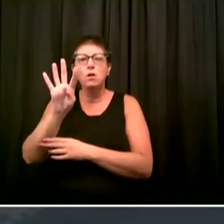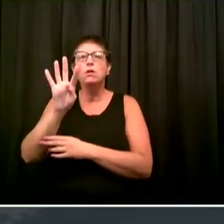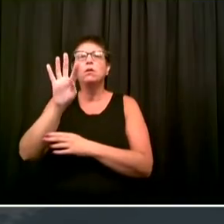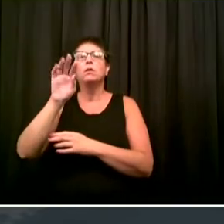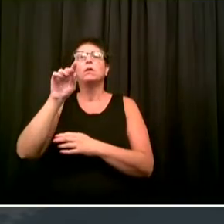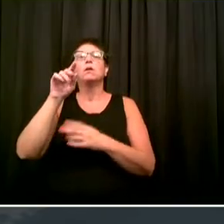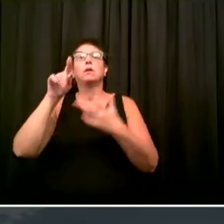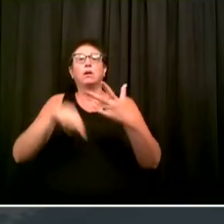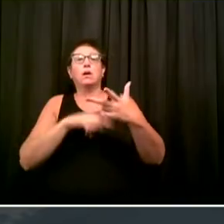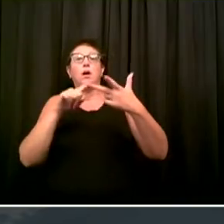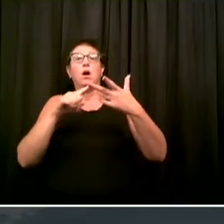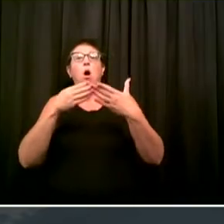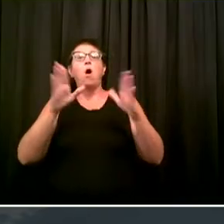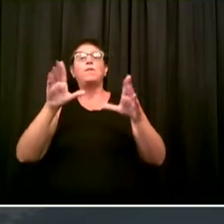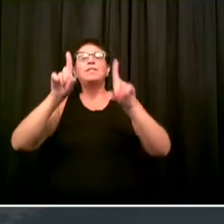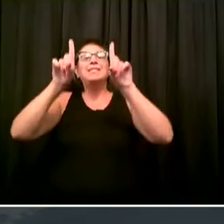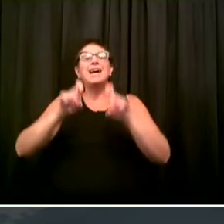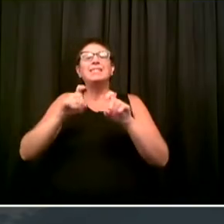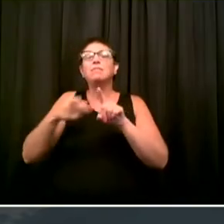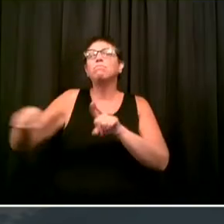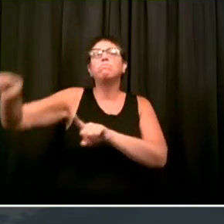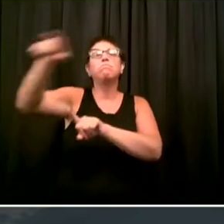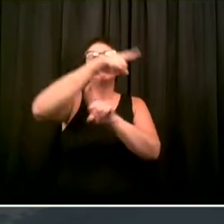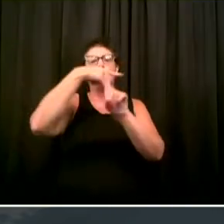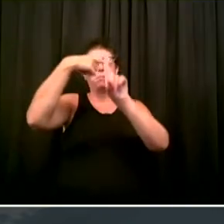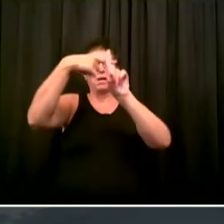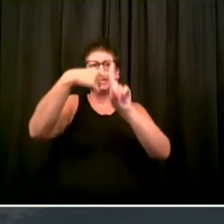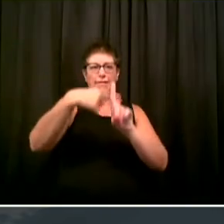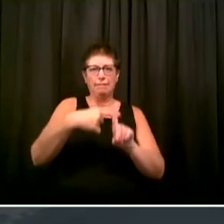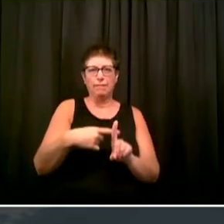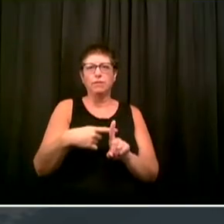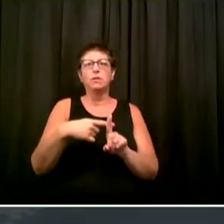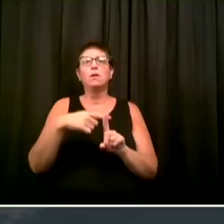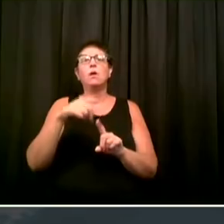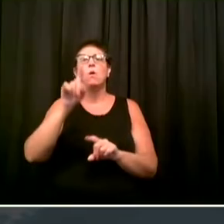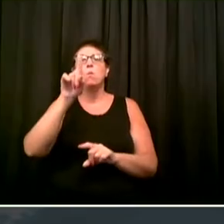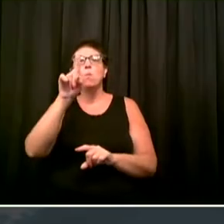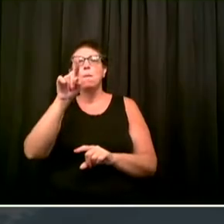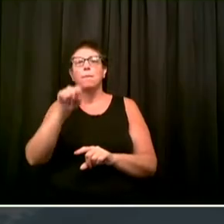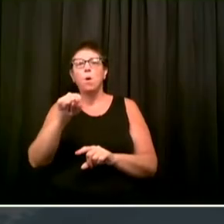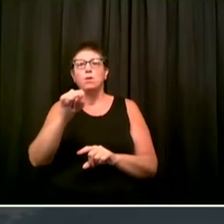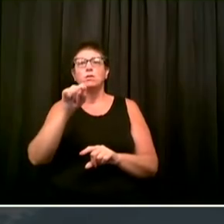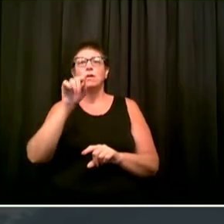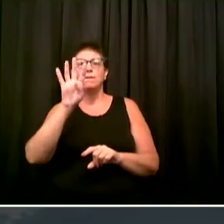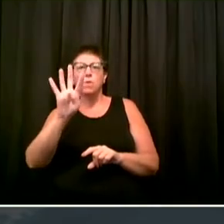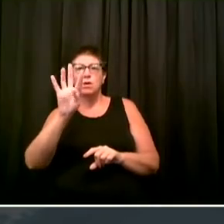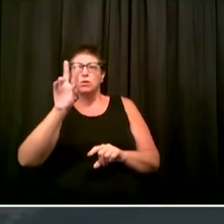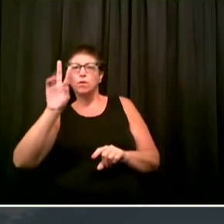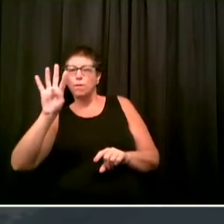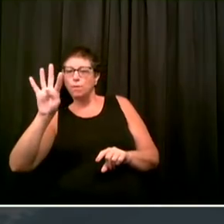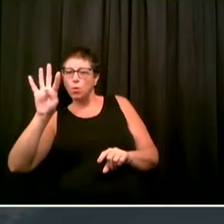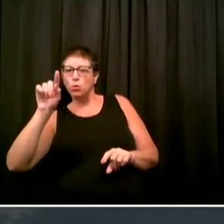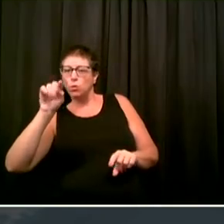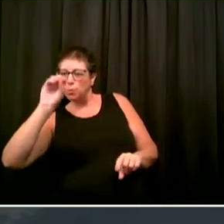AVERAGE, TODAY'S REPORT 234. NUMBER 3, PERCENTAGE OF PEOPLE